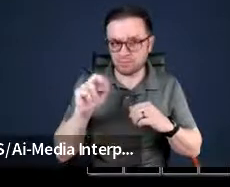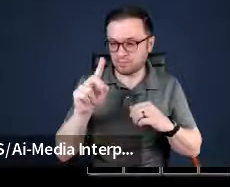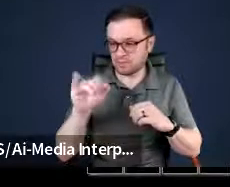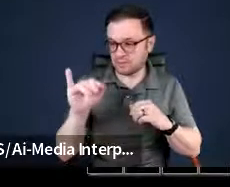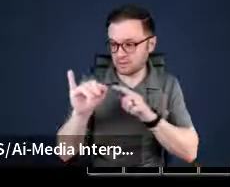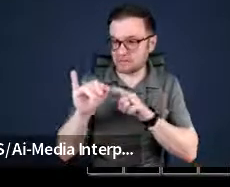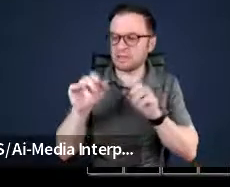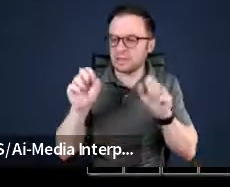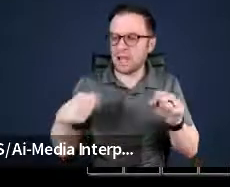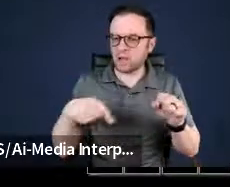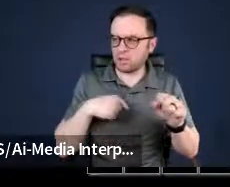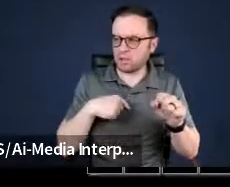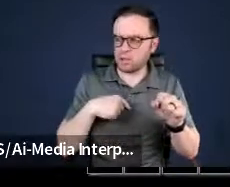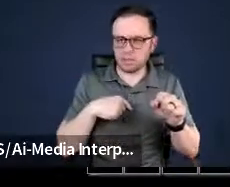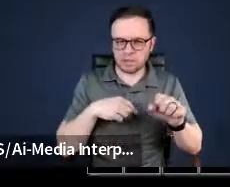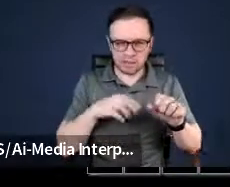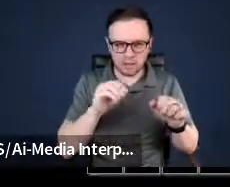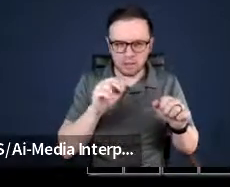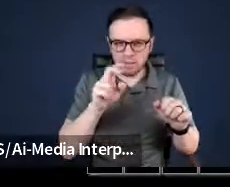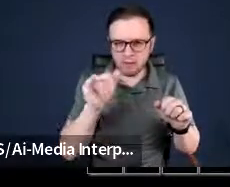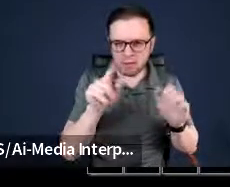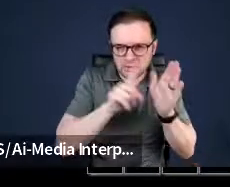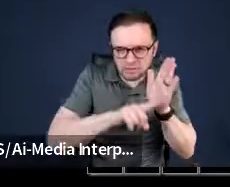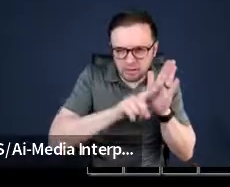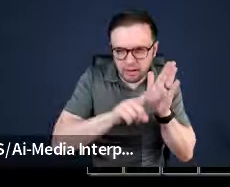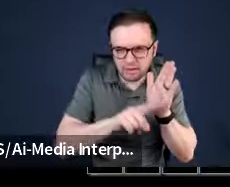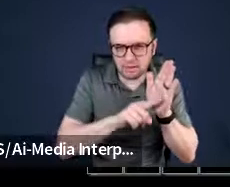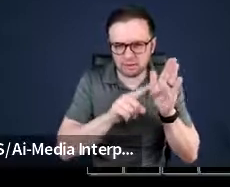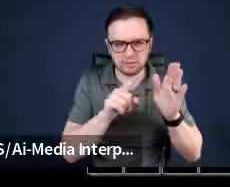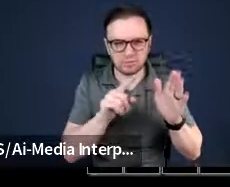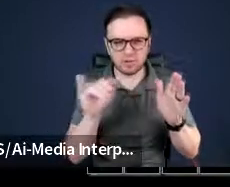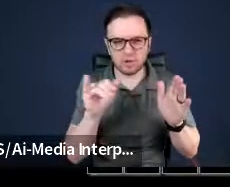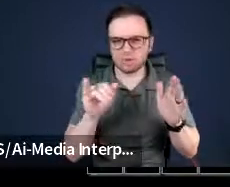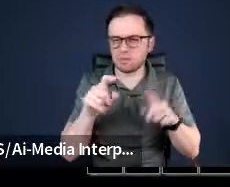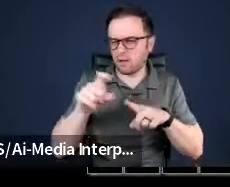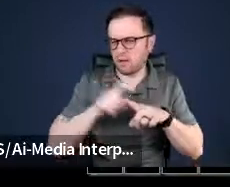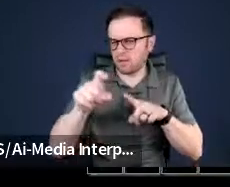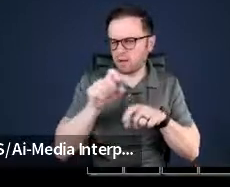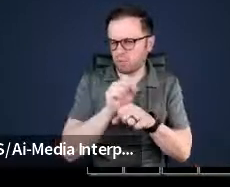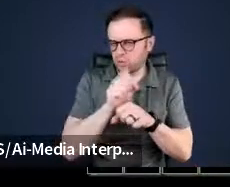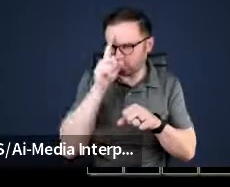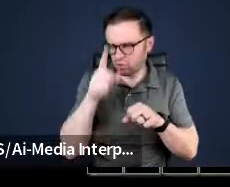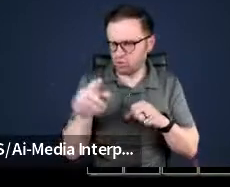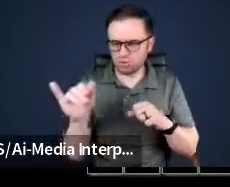and it allows you to manually inspect elements